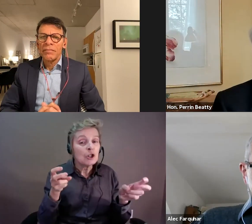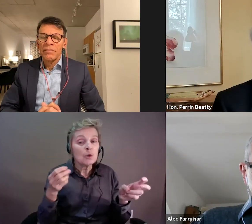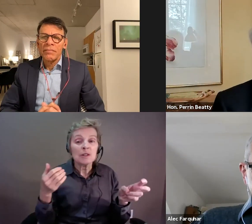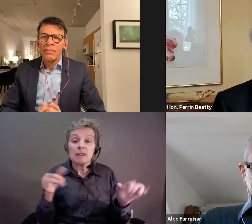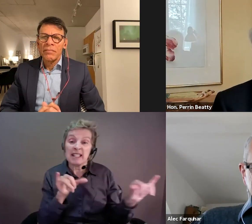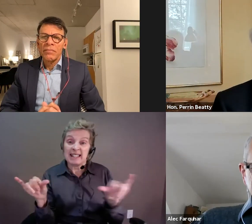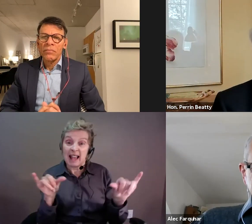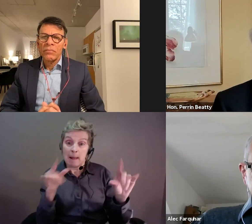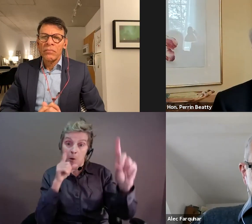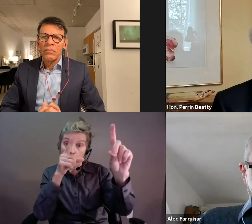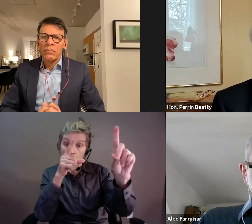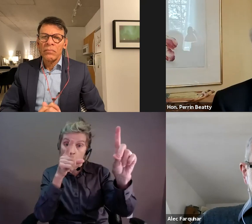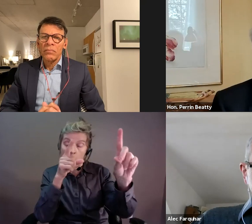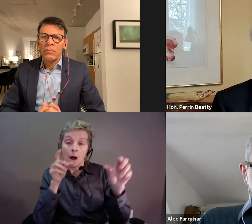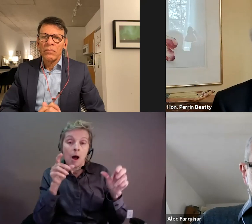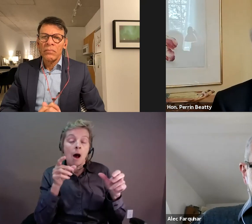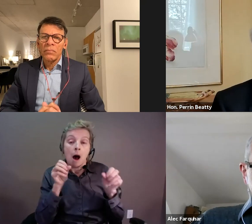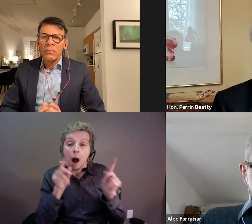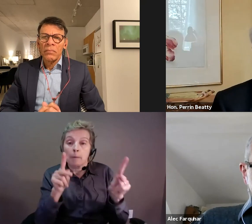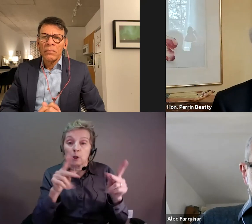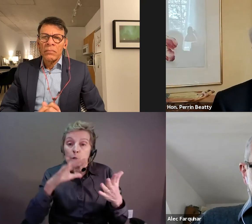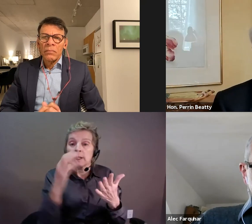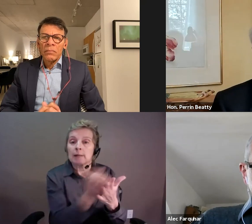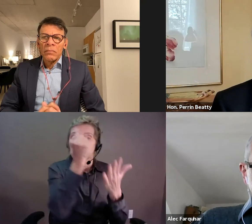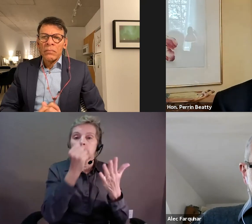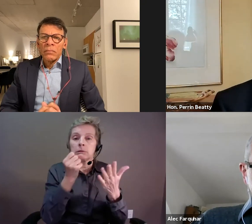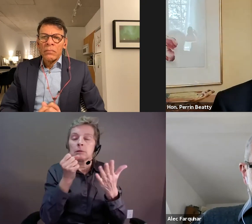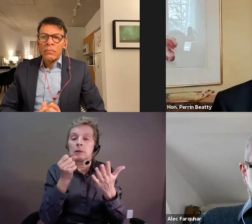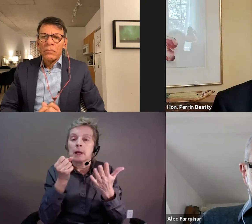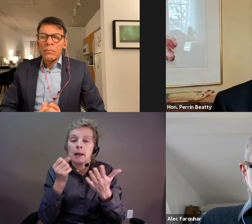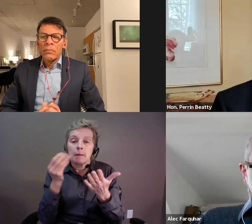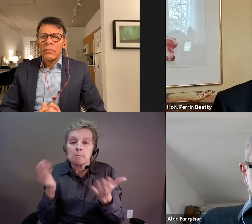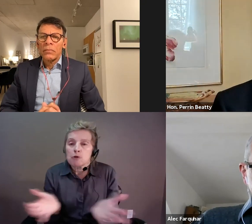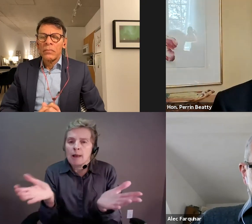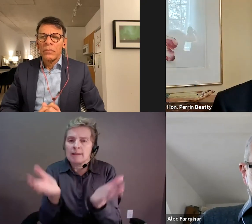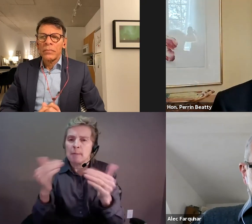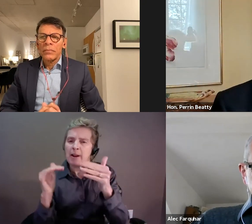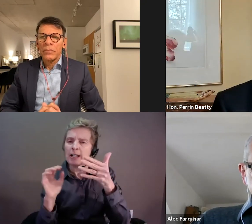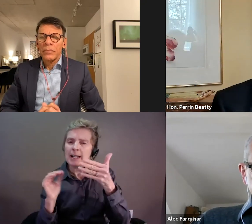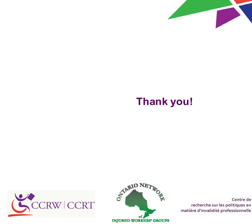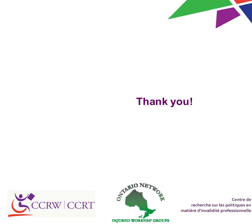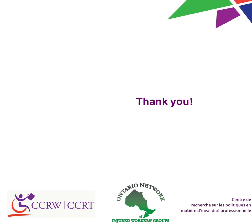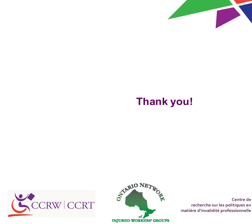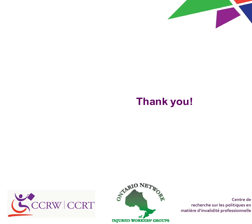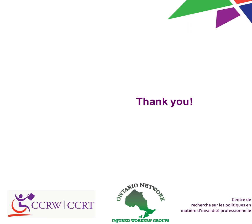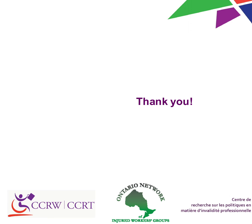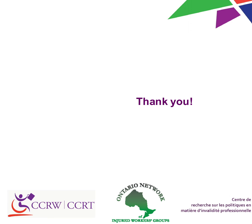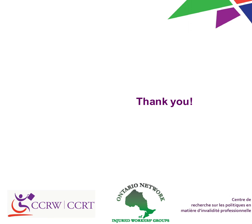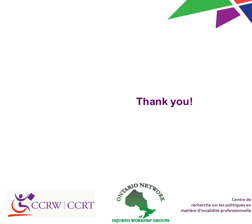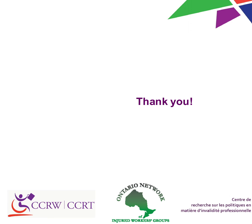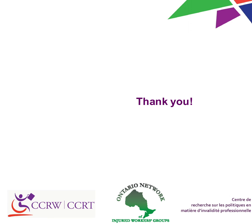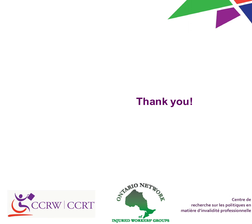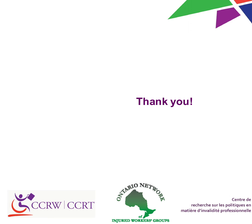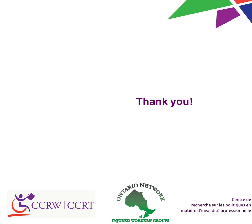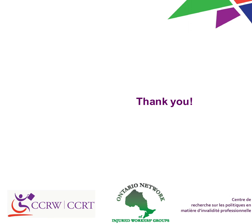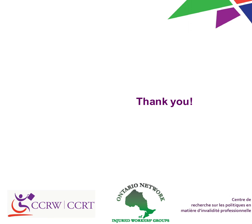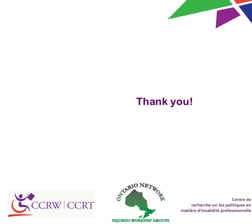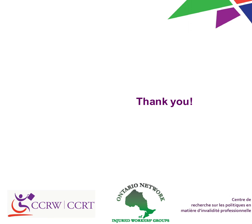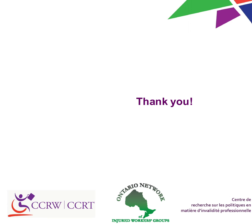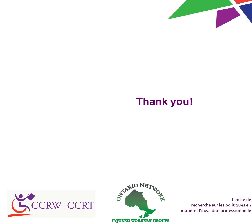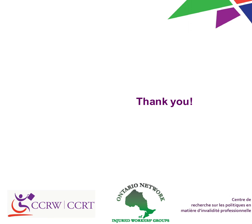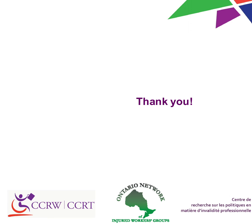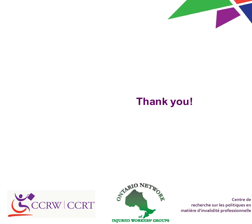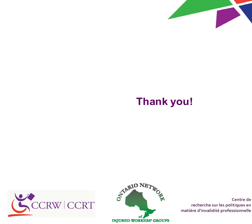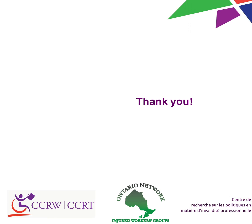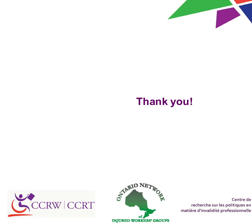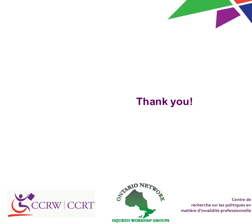to create economic prosperity and to ensure that all Canadians are able to benefit as a result.